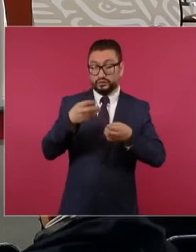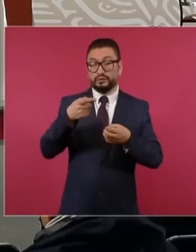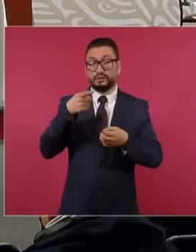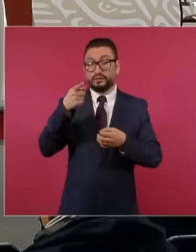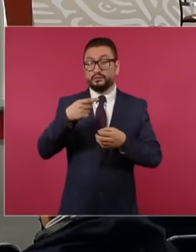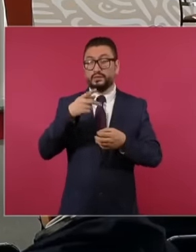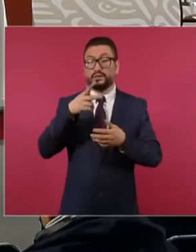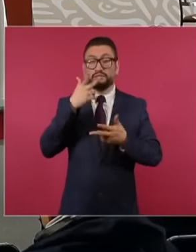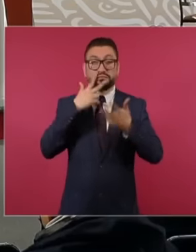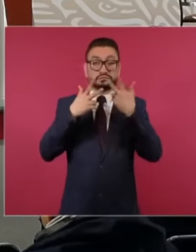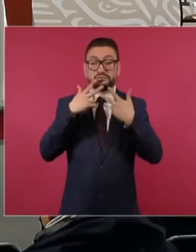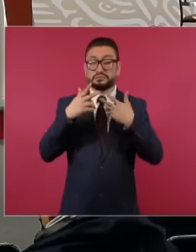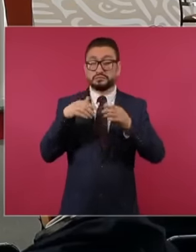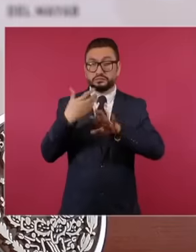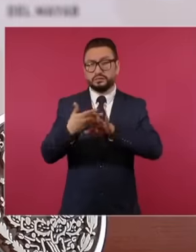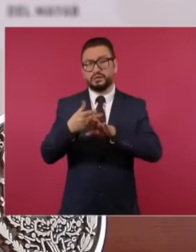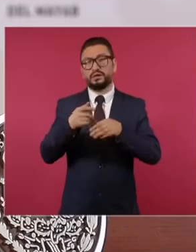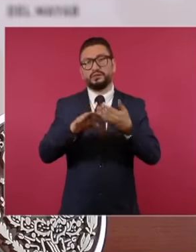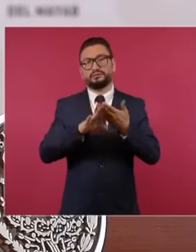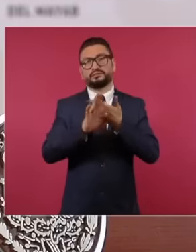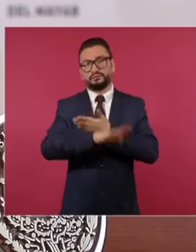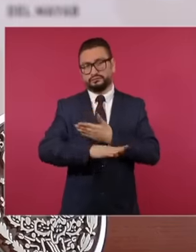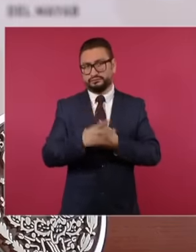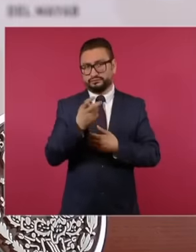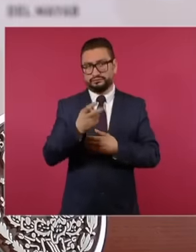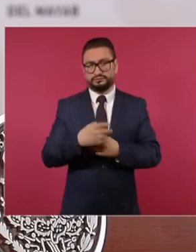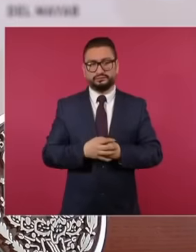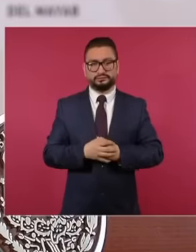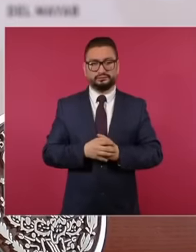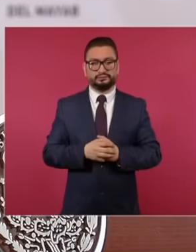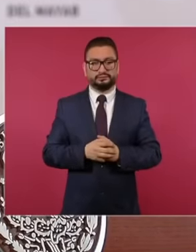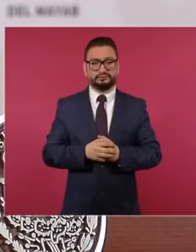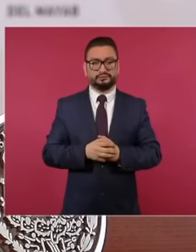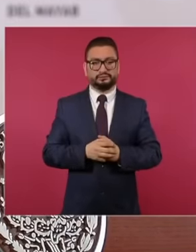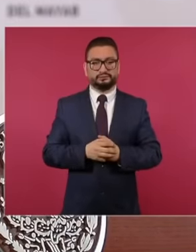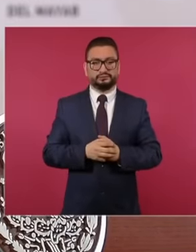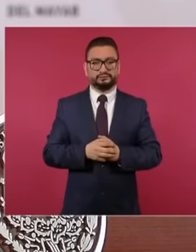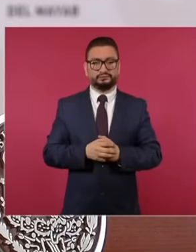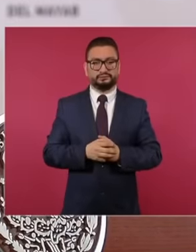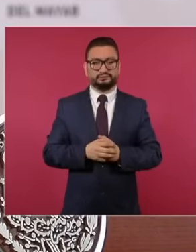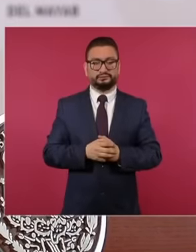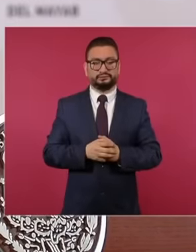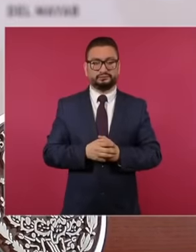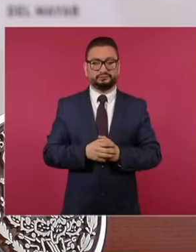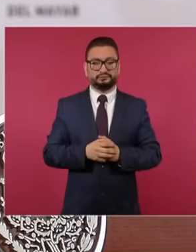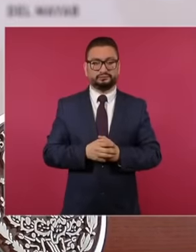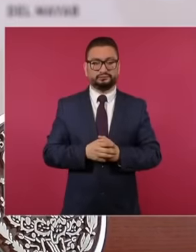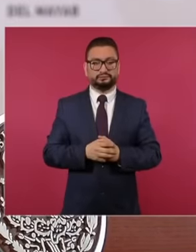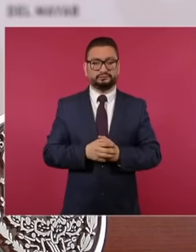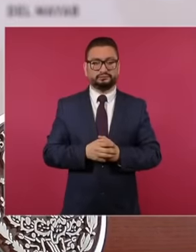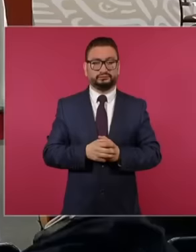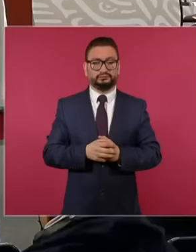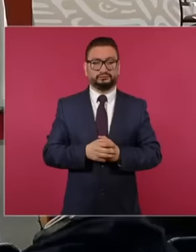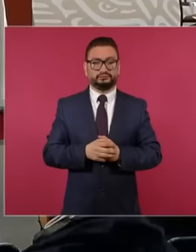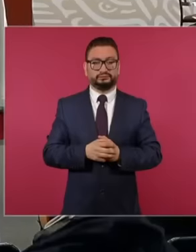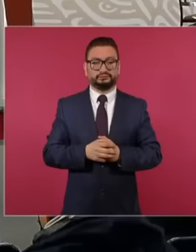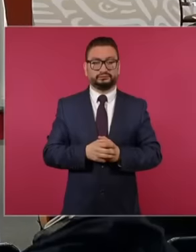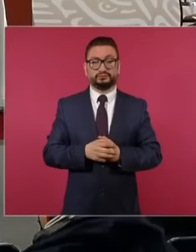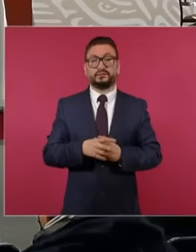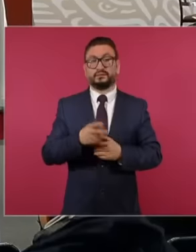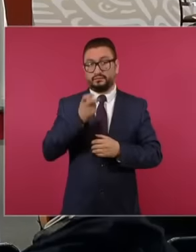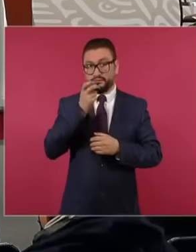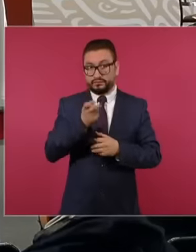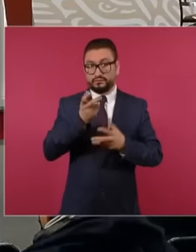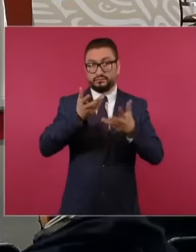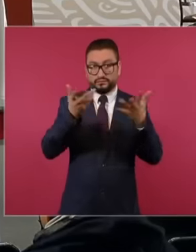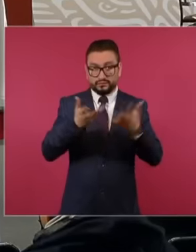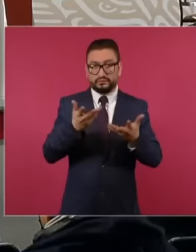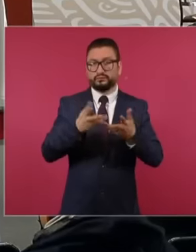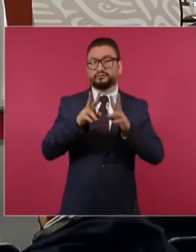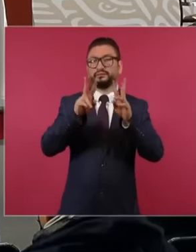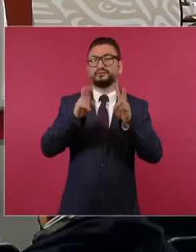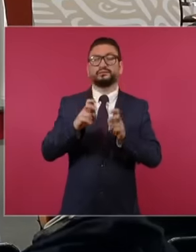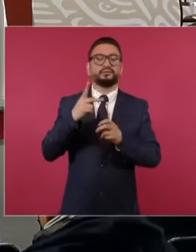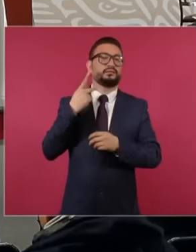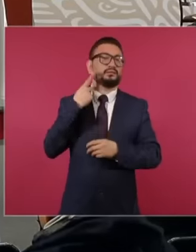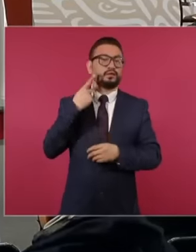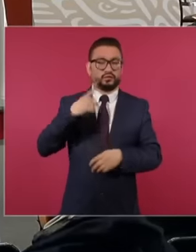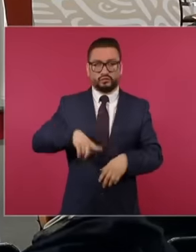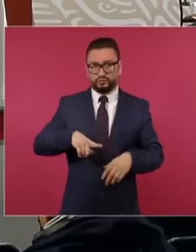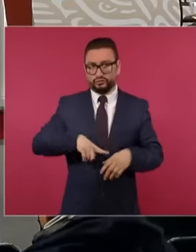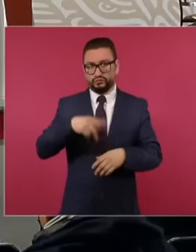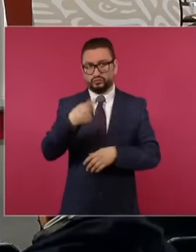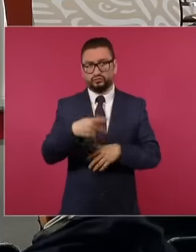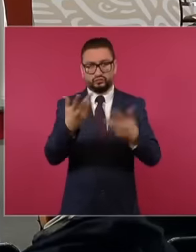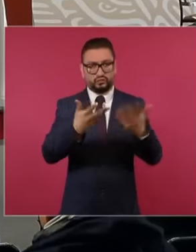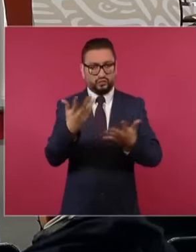and the fact that whatever has been so the government policy does not fight